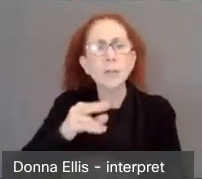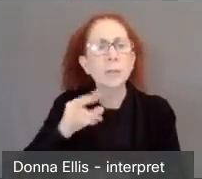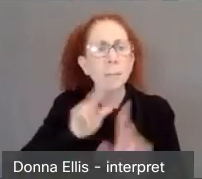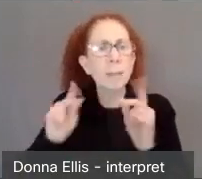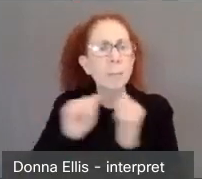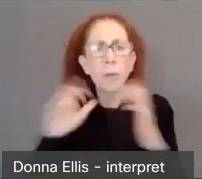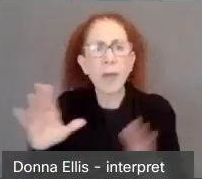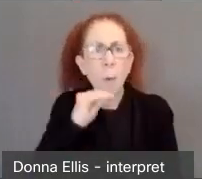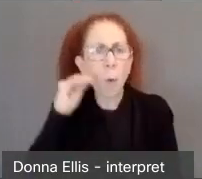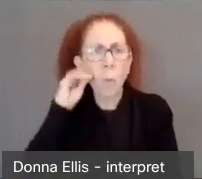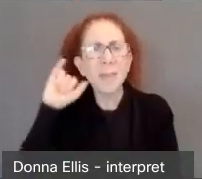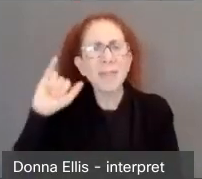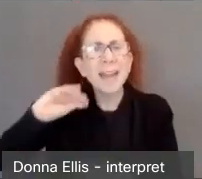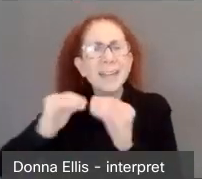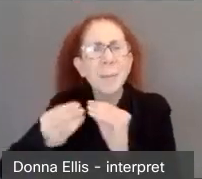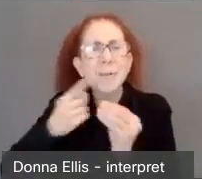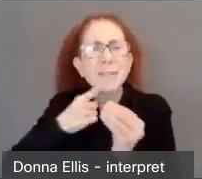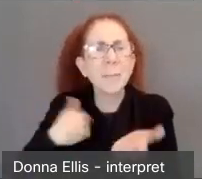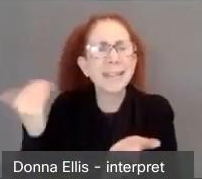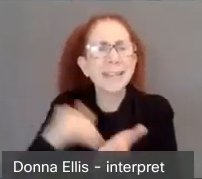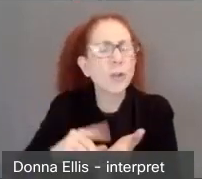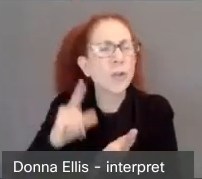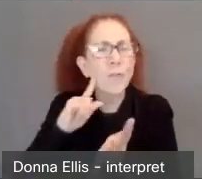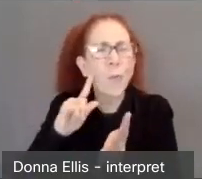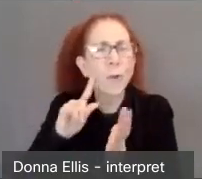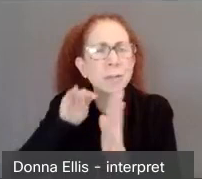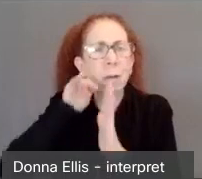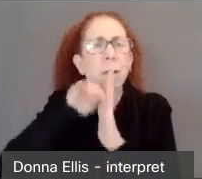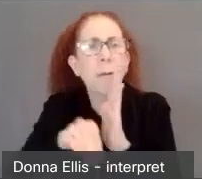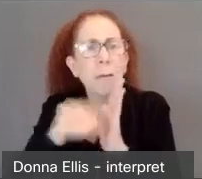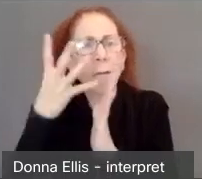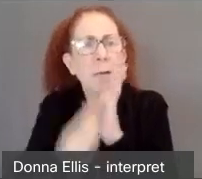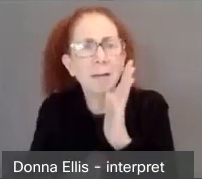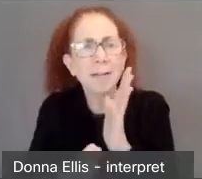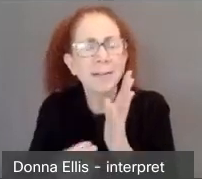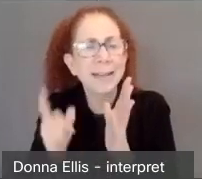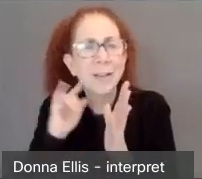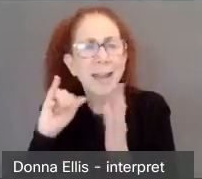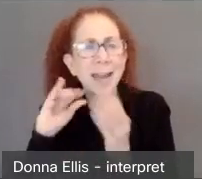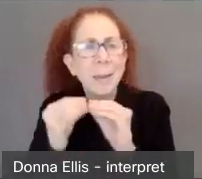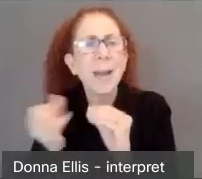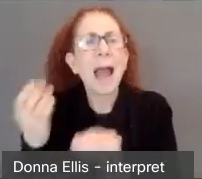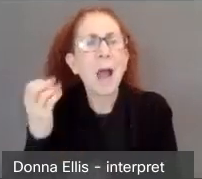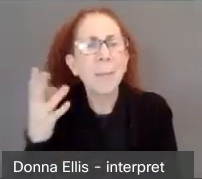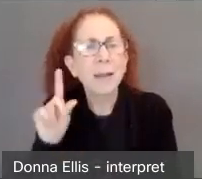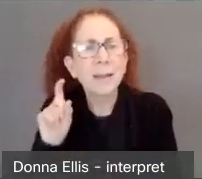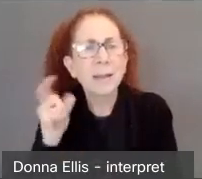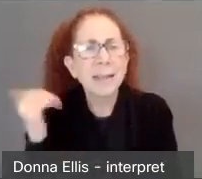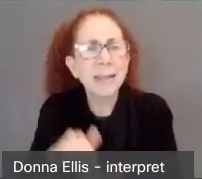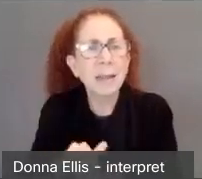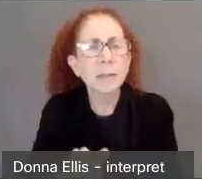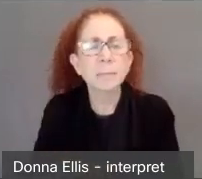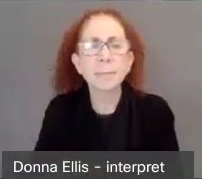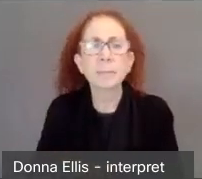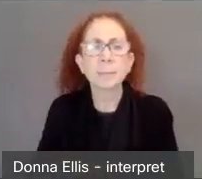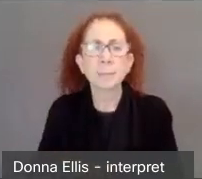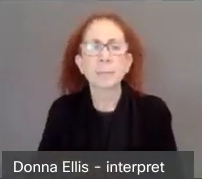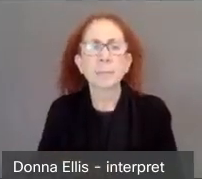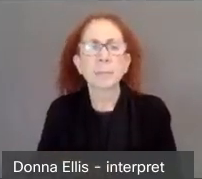that number again? Your voice kind of faded out or something on the computer when that, how many people were vaccinated during that effort?